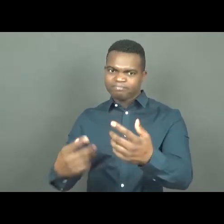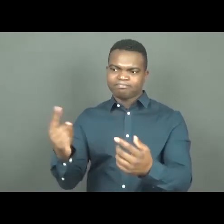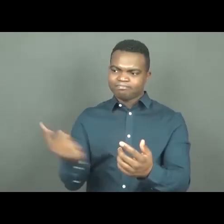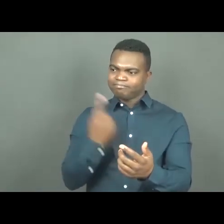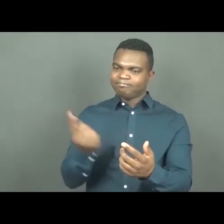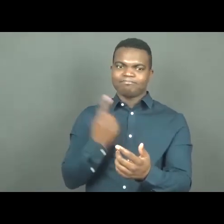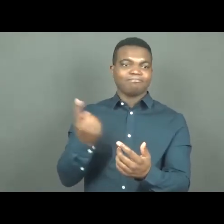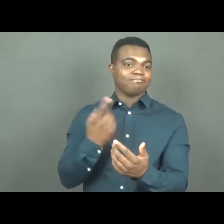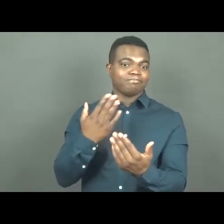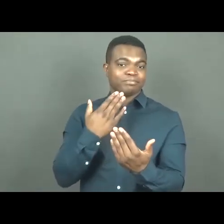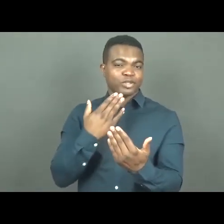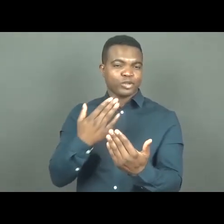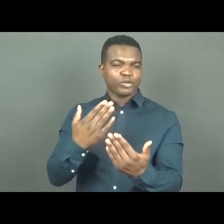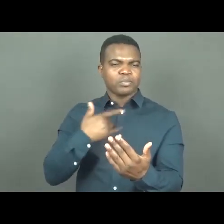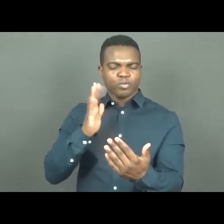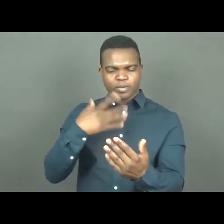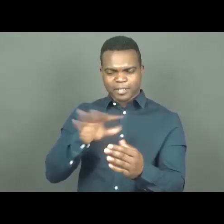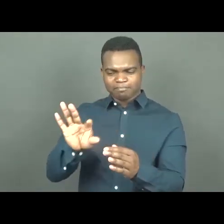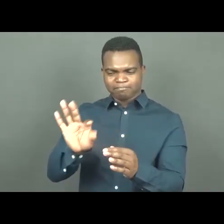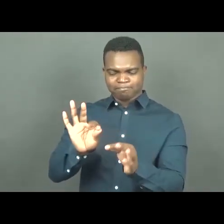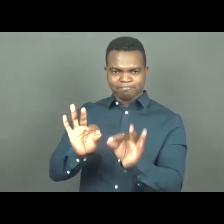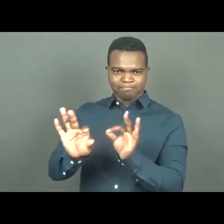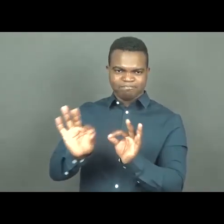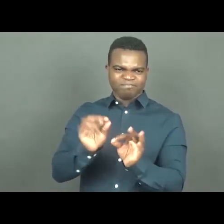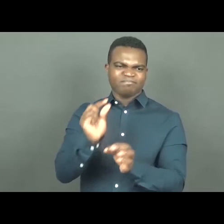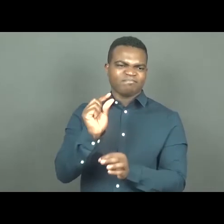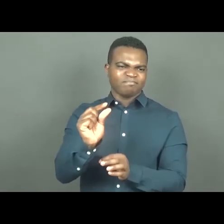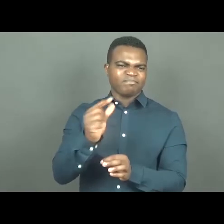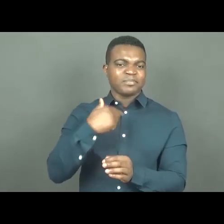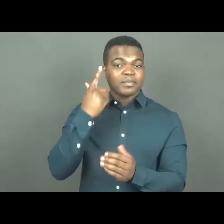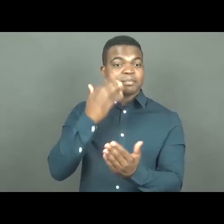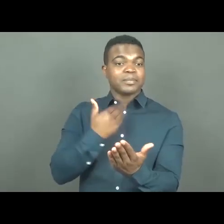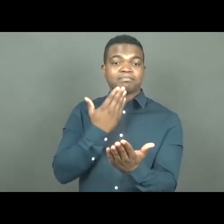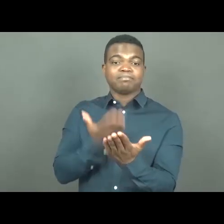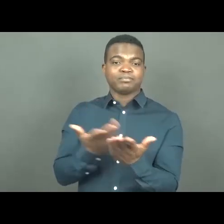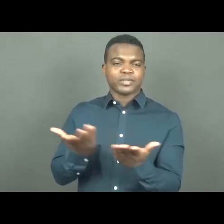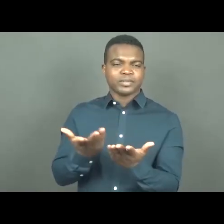So, Polly, Christian, and Laisa, and Hannah, I think you're also still in the room.